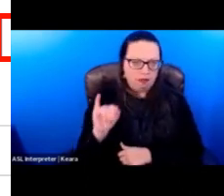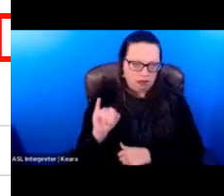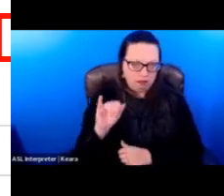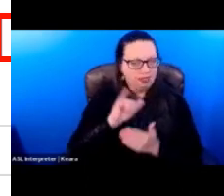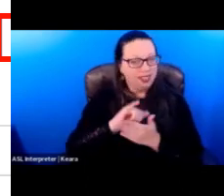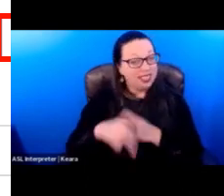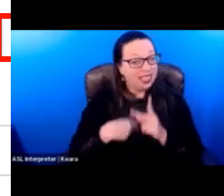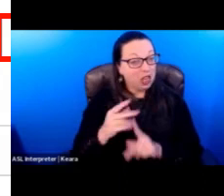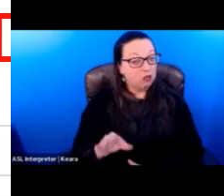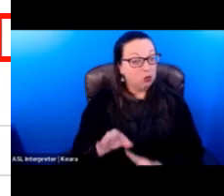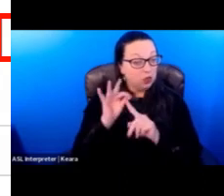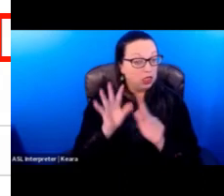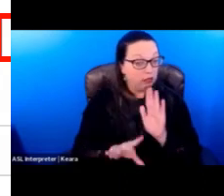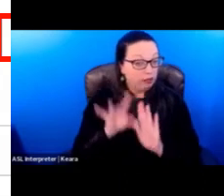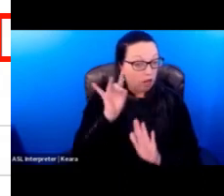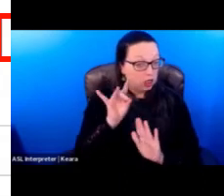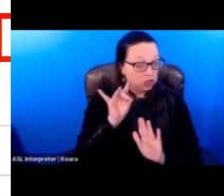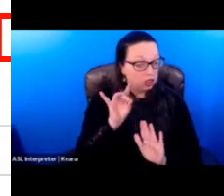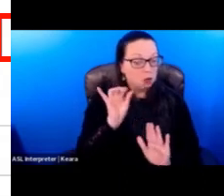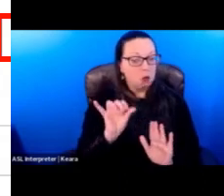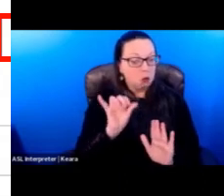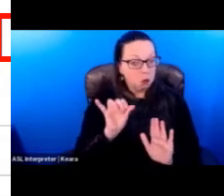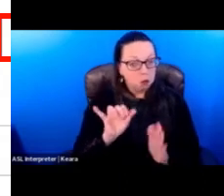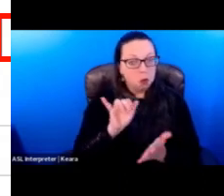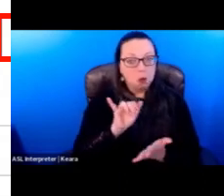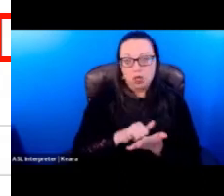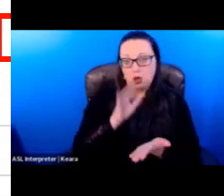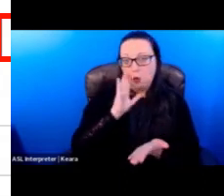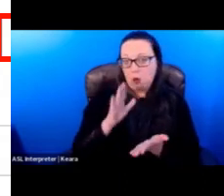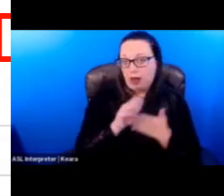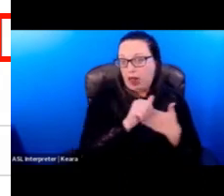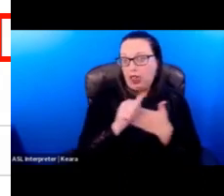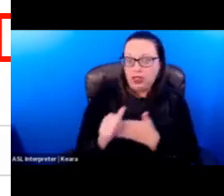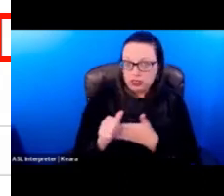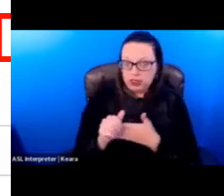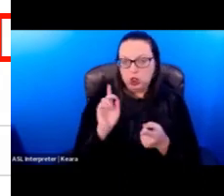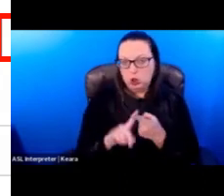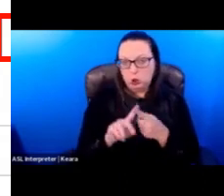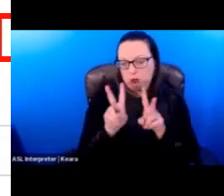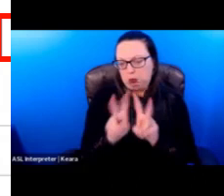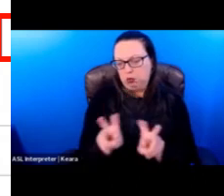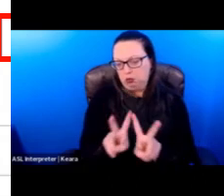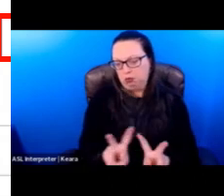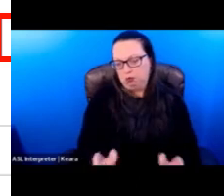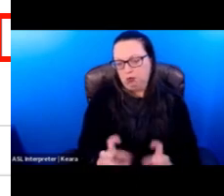finding that we are the will be leading us to kind of dig down further and try to figure out